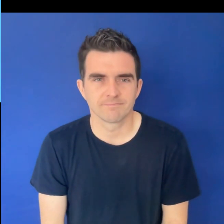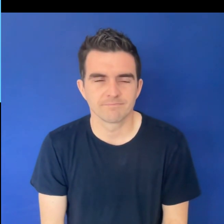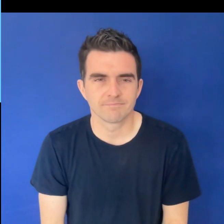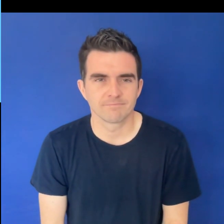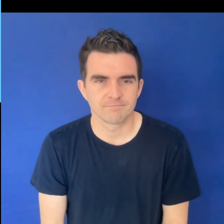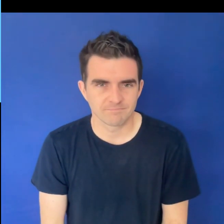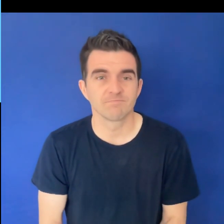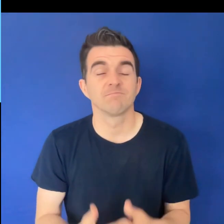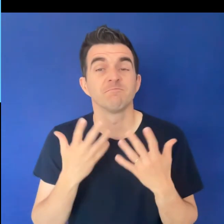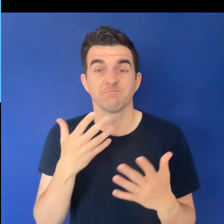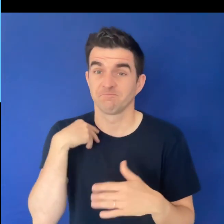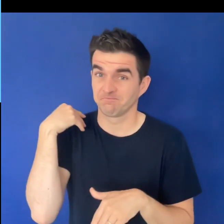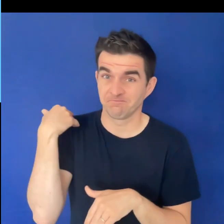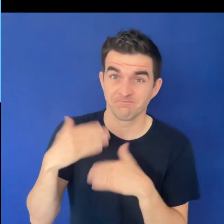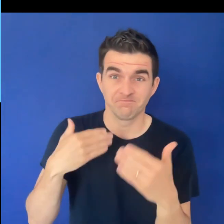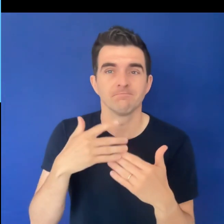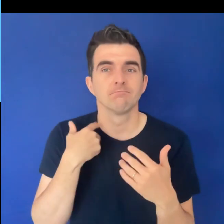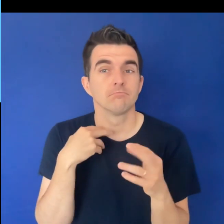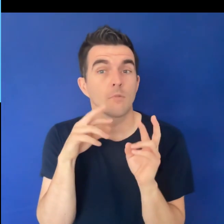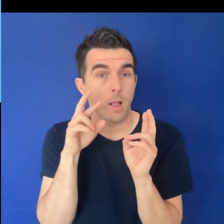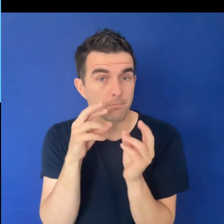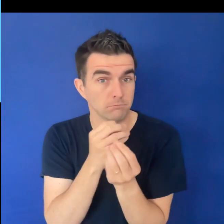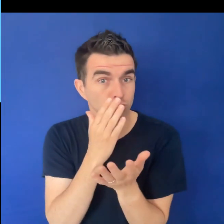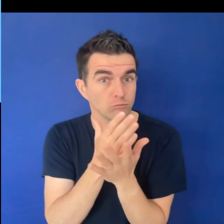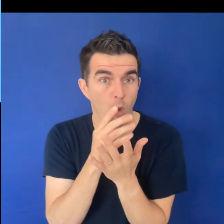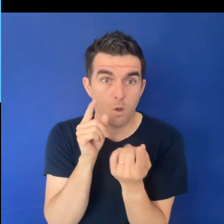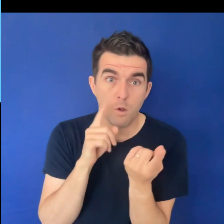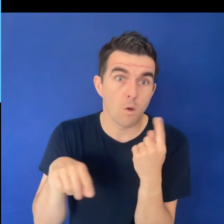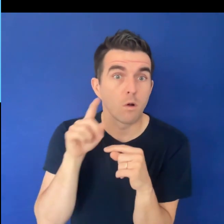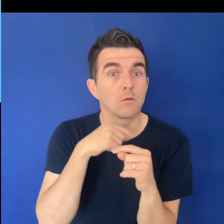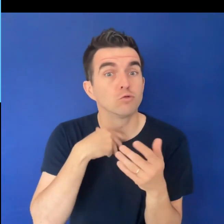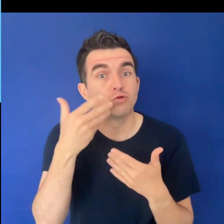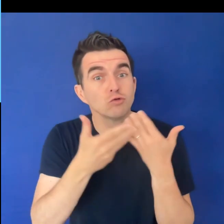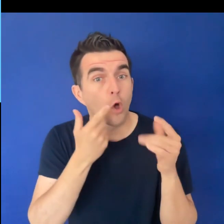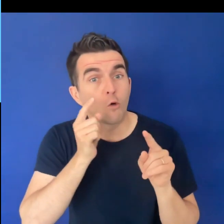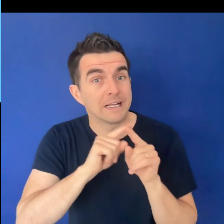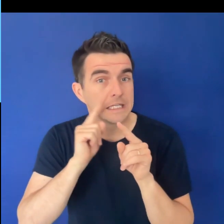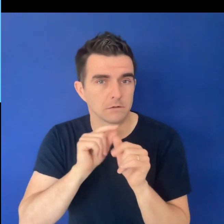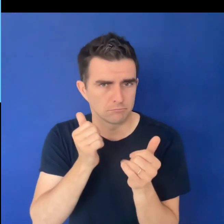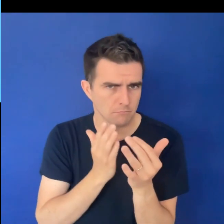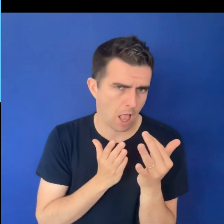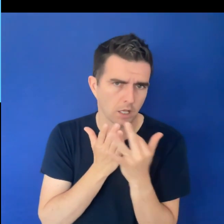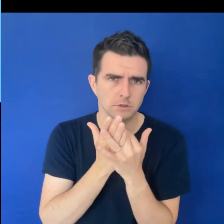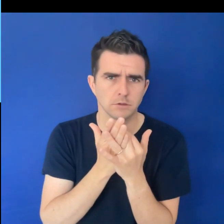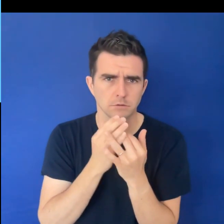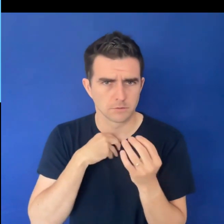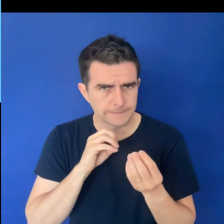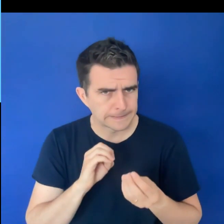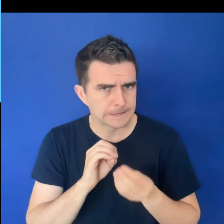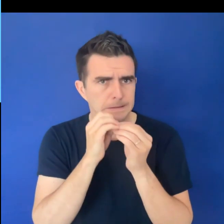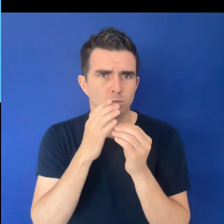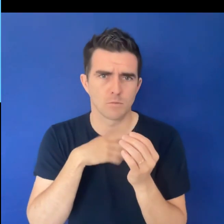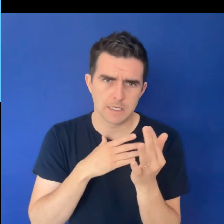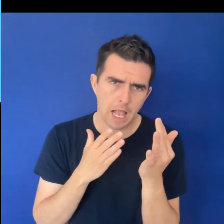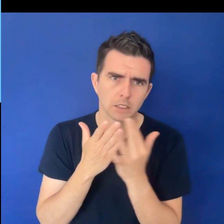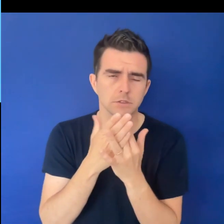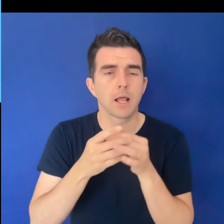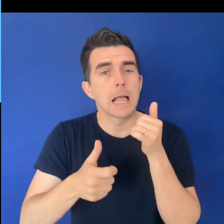Moving forward, I'm hoping to ensure all our stories are as accessible as we can make them. Gaming should be for everyone.